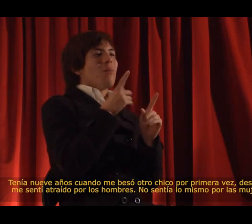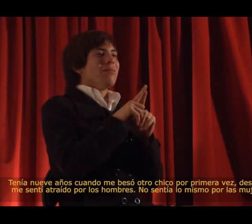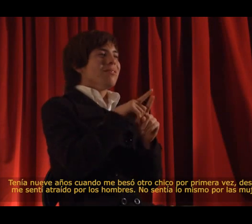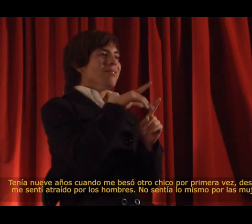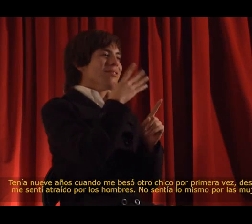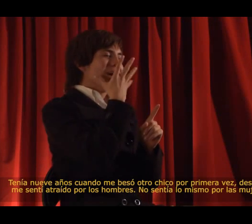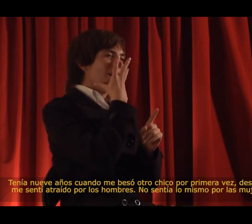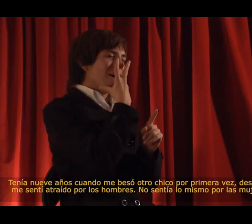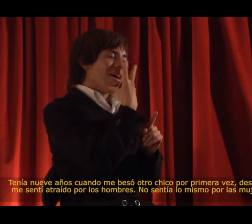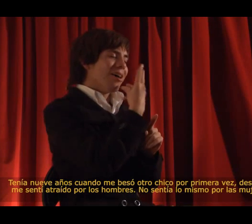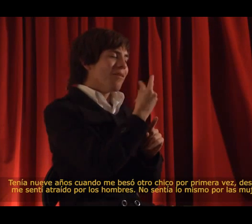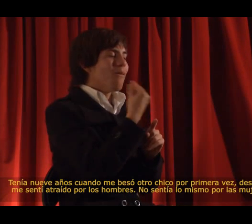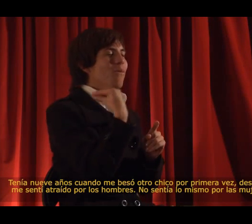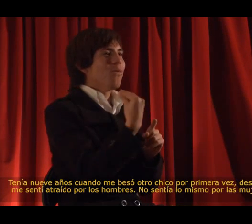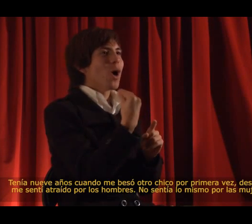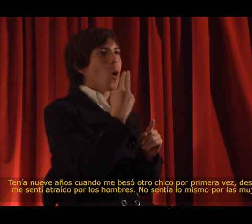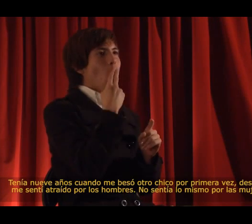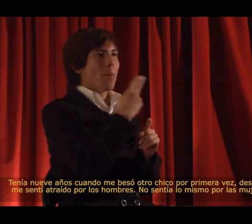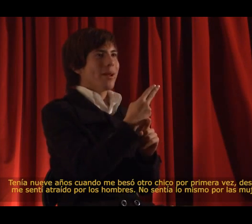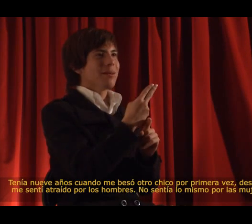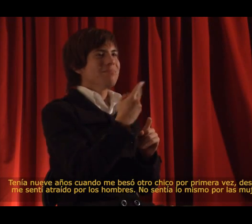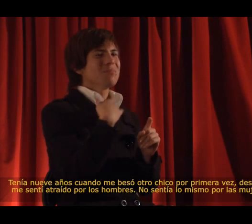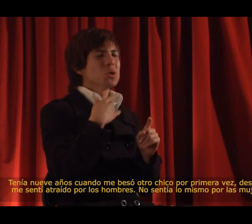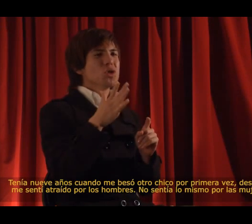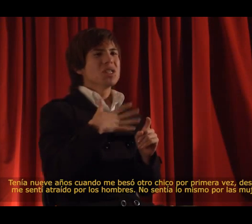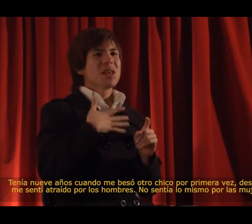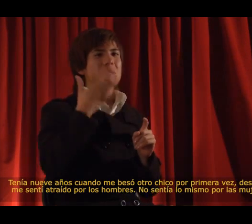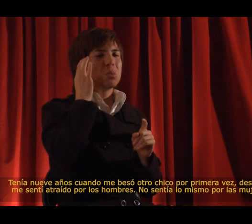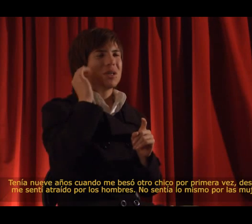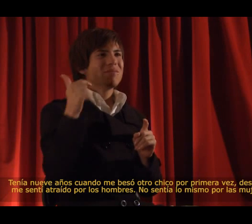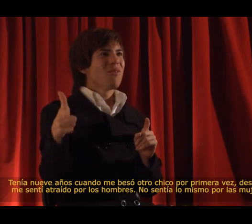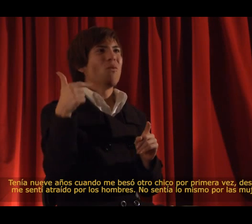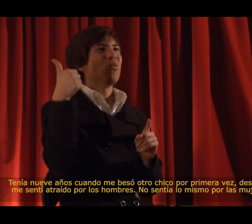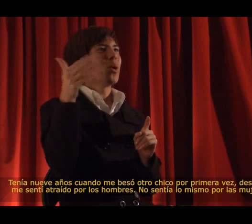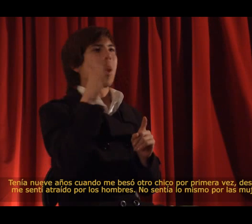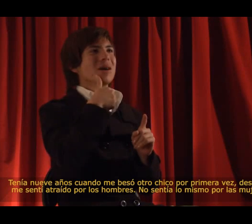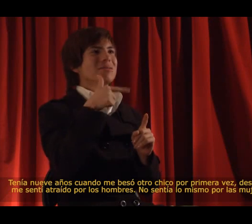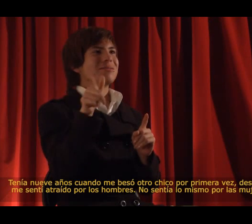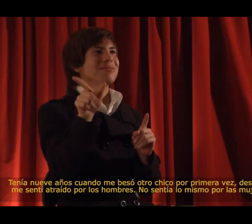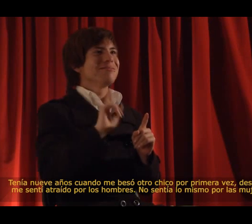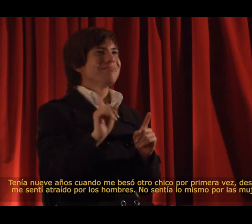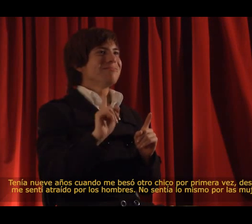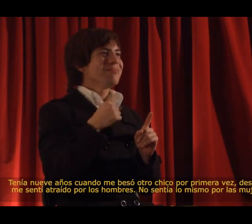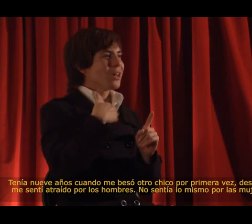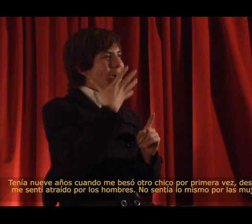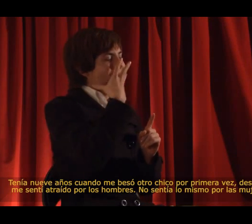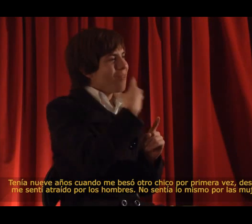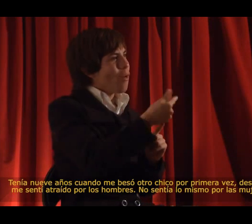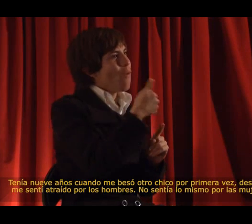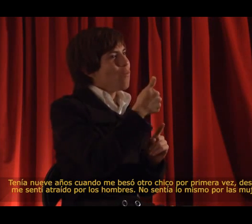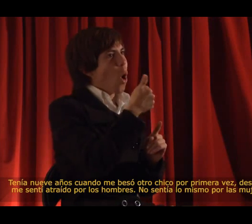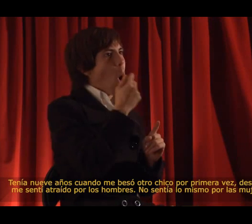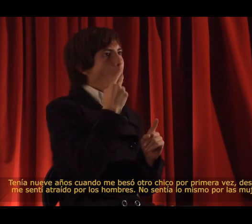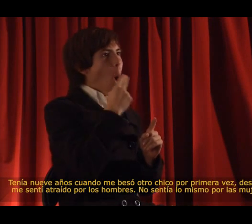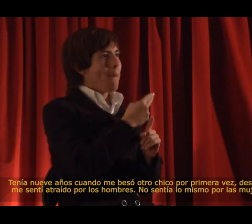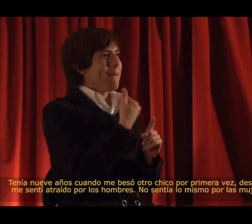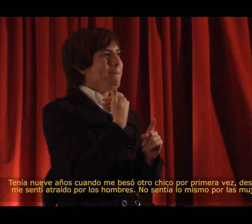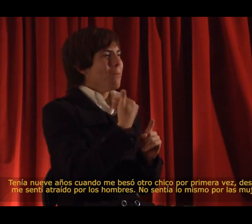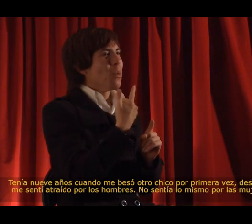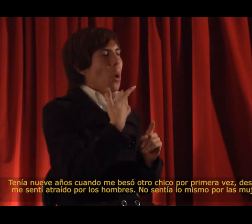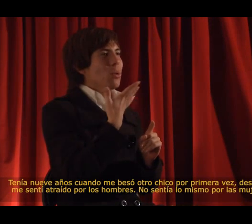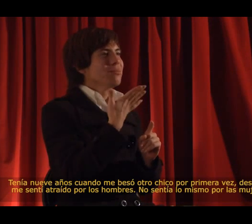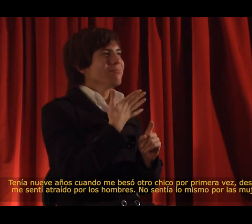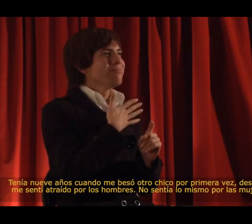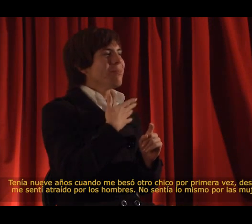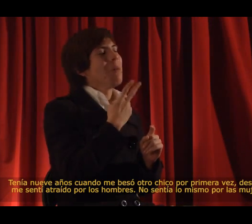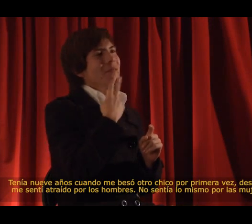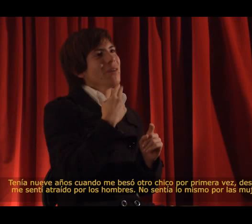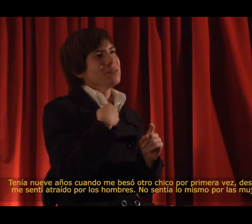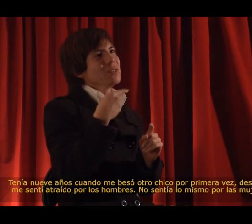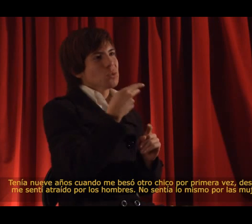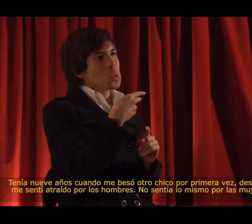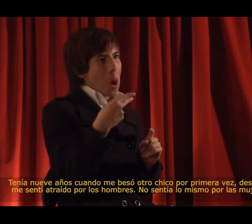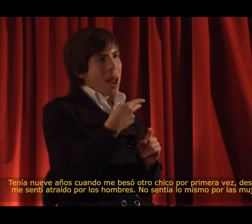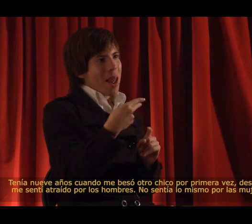From then on, I felt attracted to men. I didn’t feel the same for women.